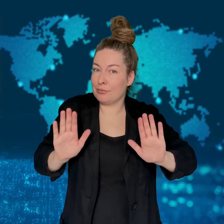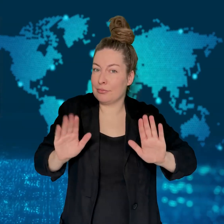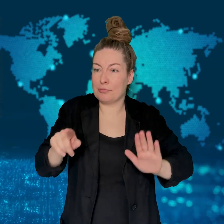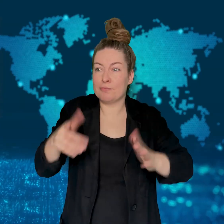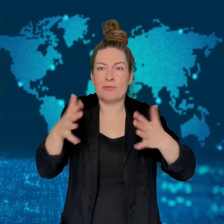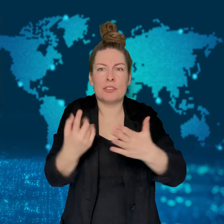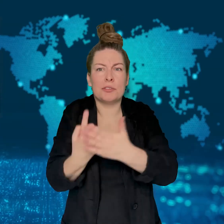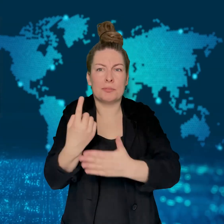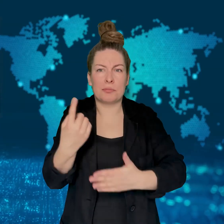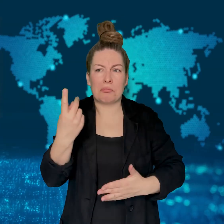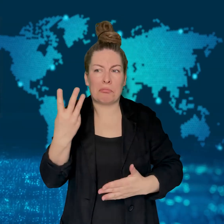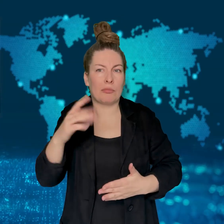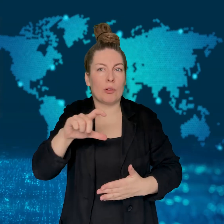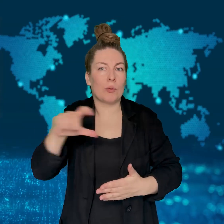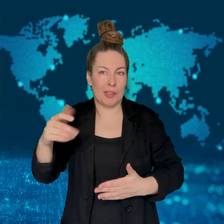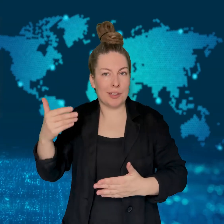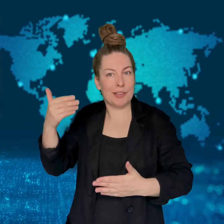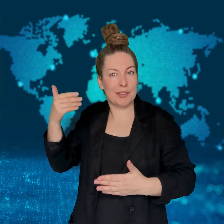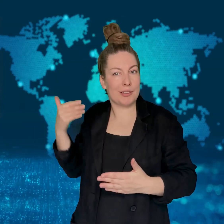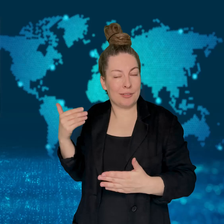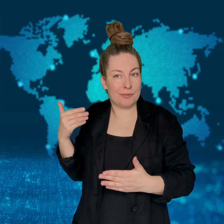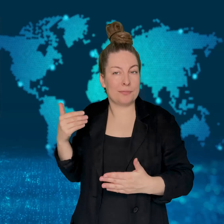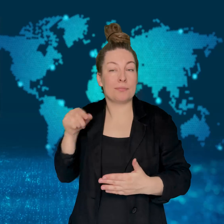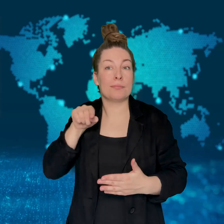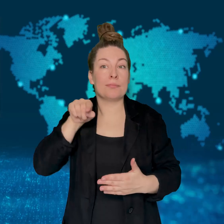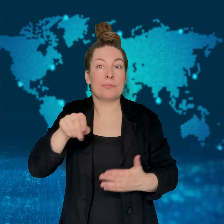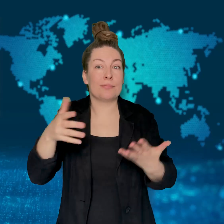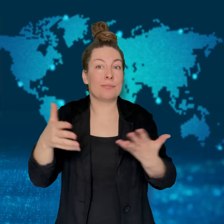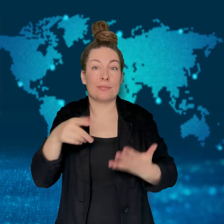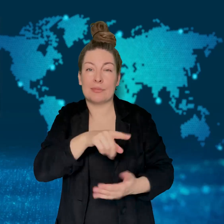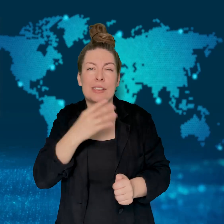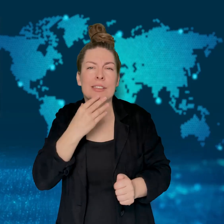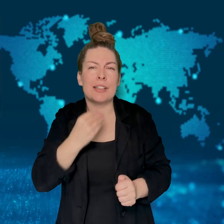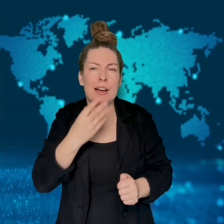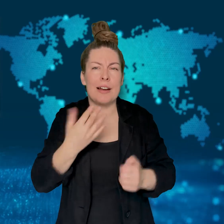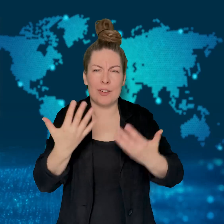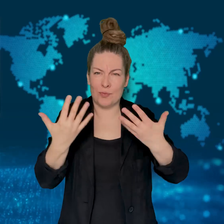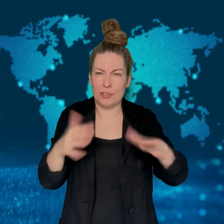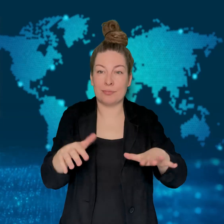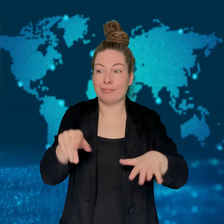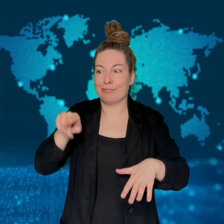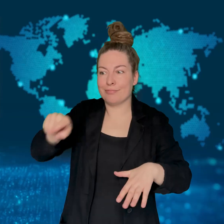In those strikes, Israel killed two generals from Iran in a strike